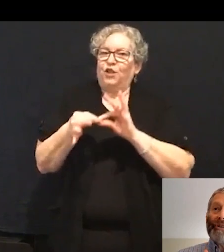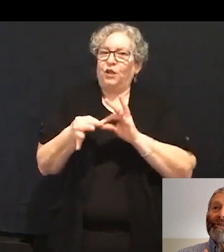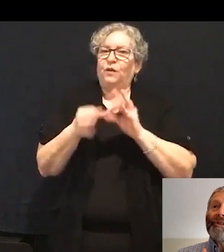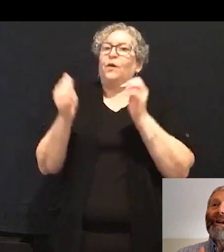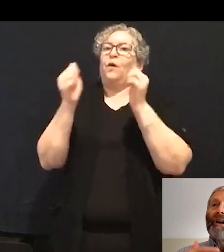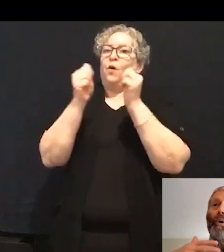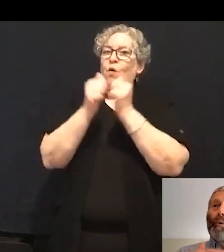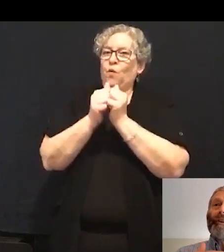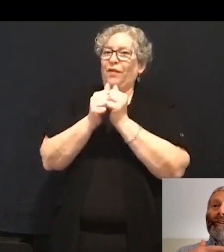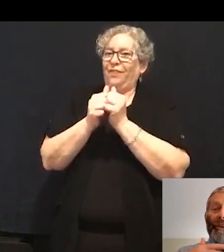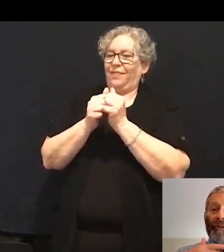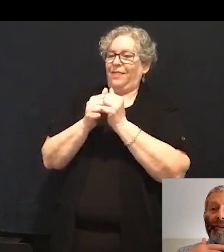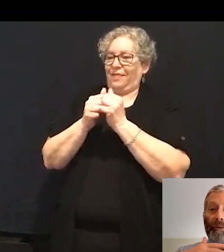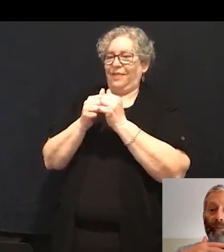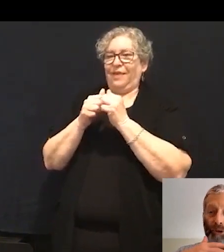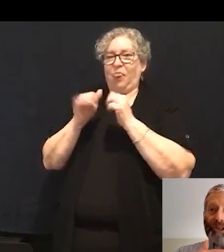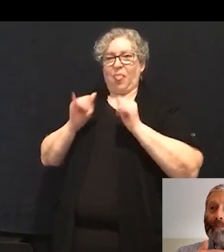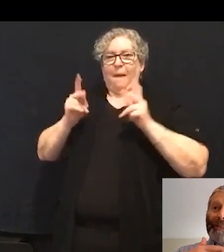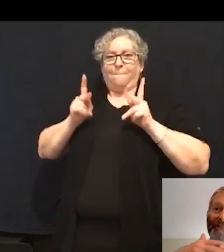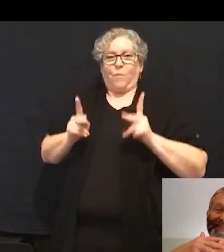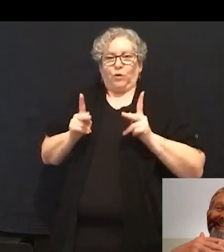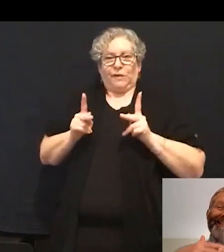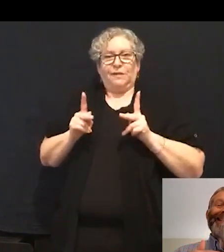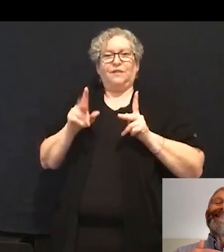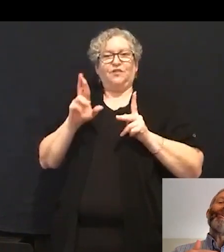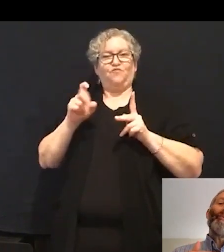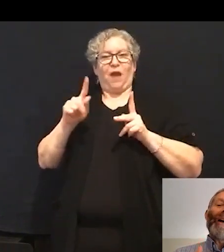with the recipient's existing retina